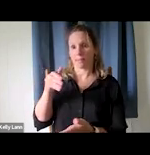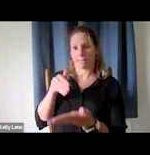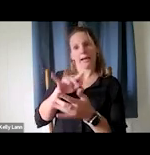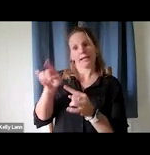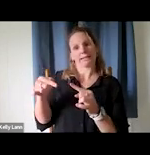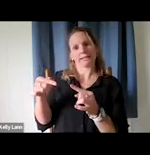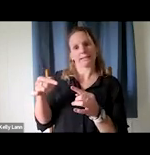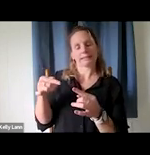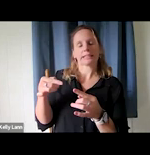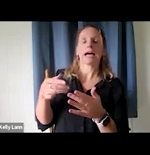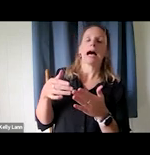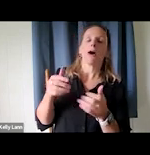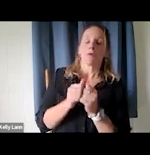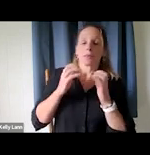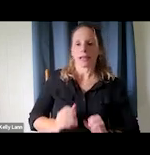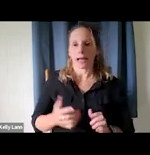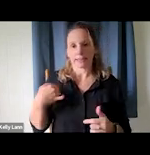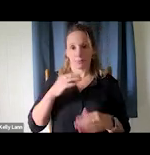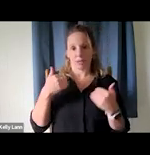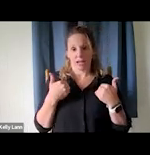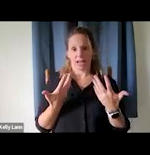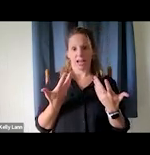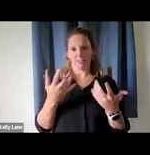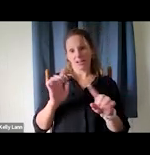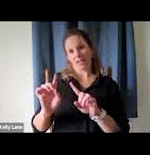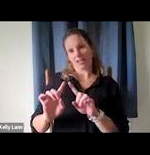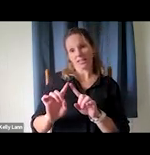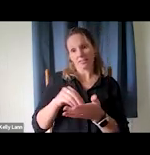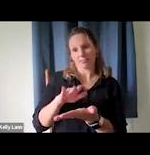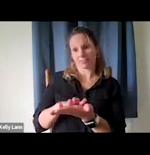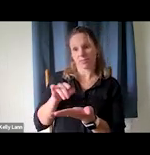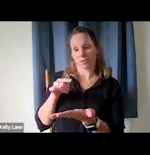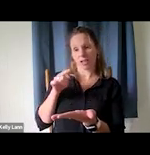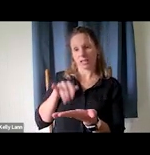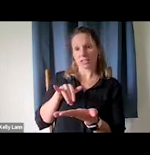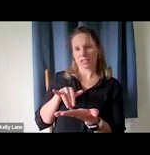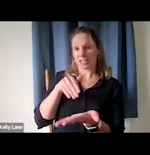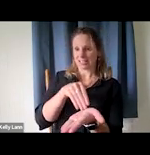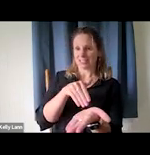and I have definitely come across multiple records in which the doctor was alleging